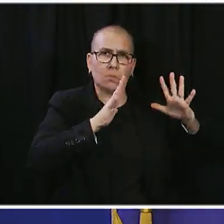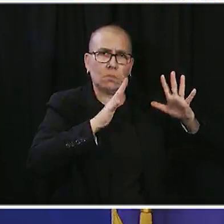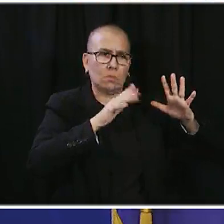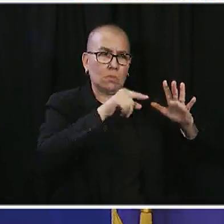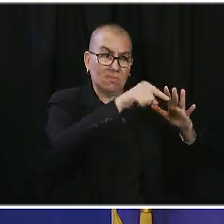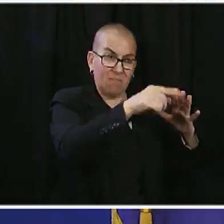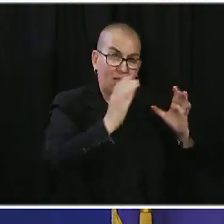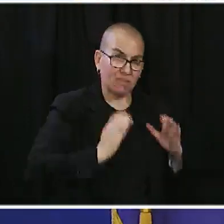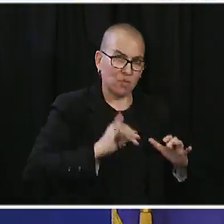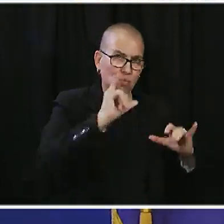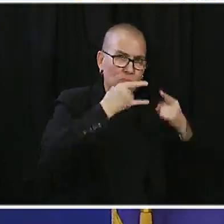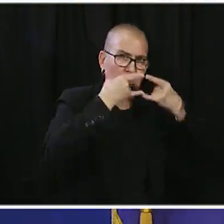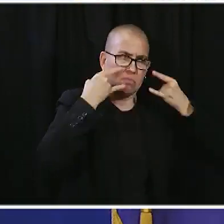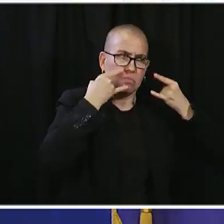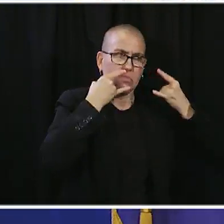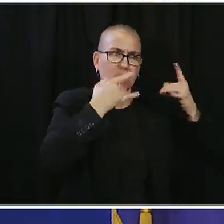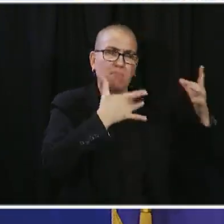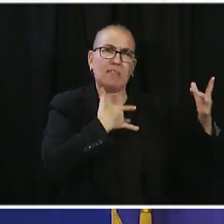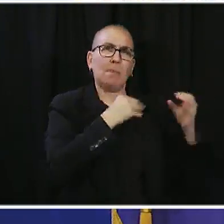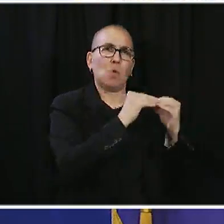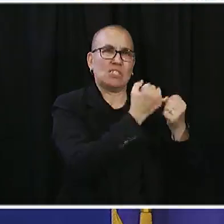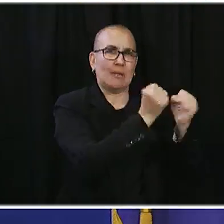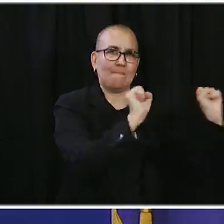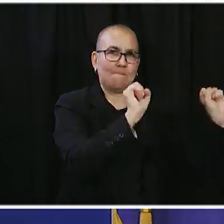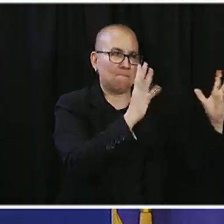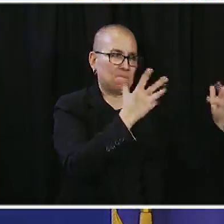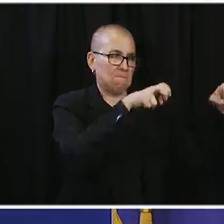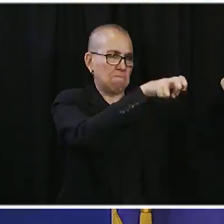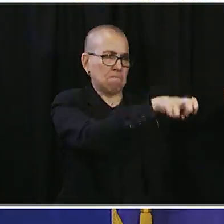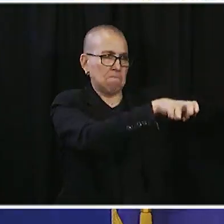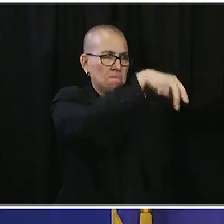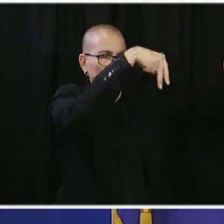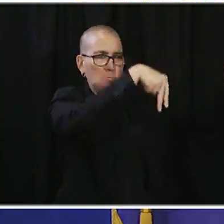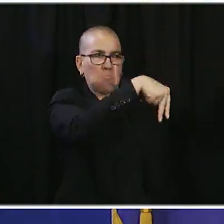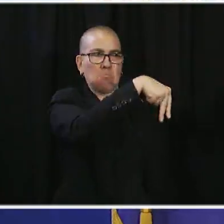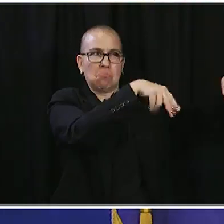THE GUIDANCE INDICATES THAT, YOU KNOW, MASKING IS NECESSARY. FOR CLIENTS AND WORKERS. AND